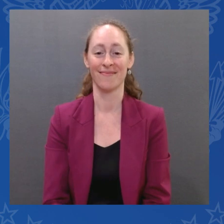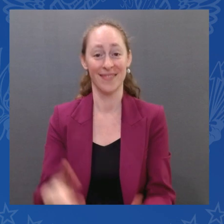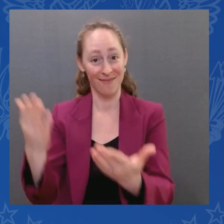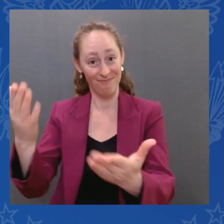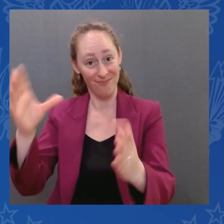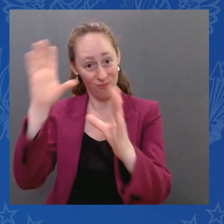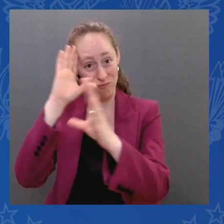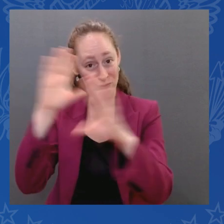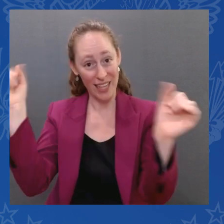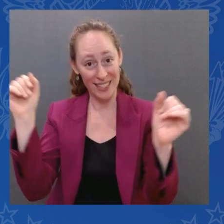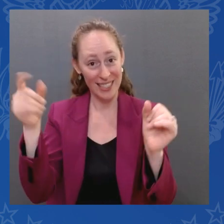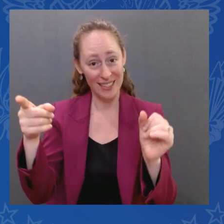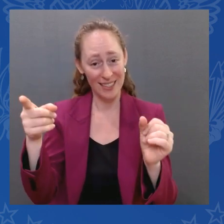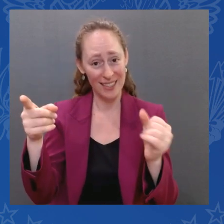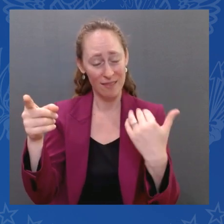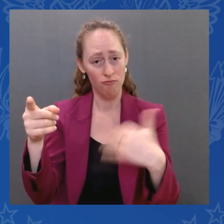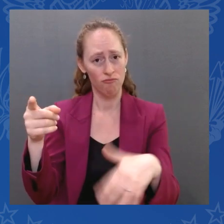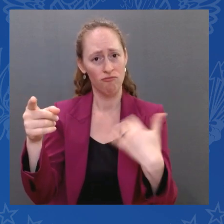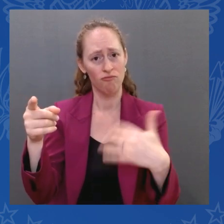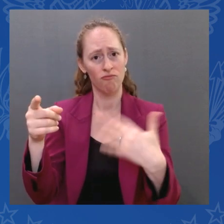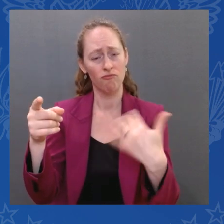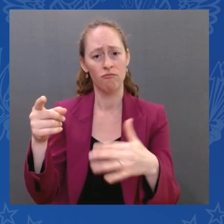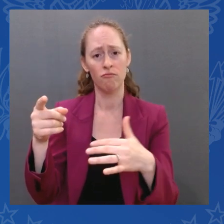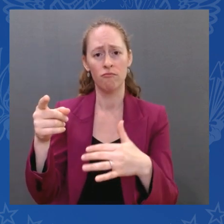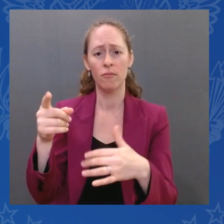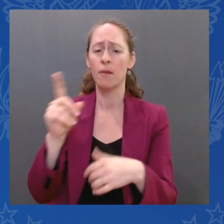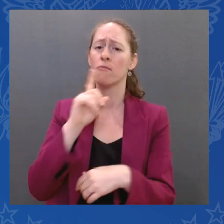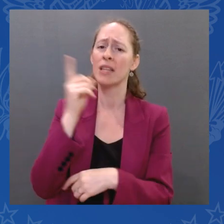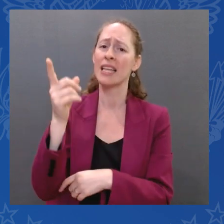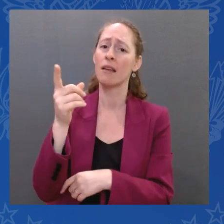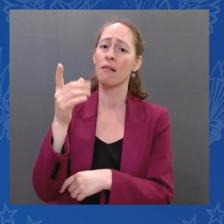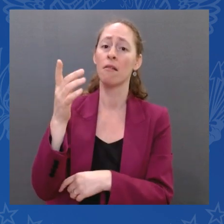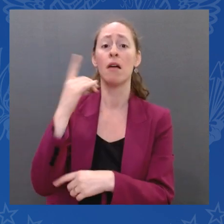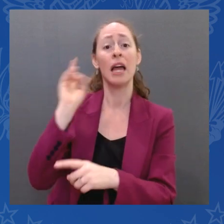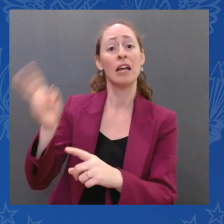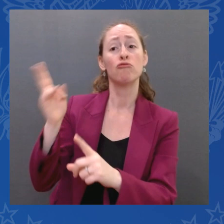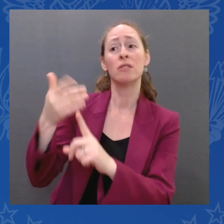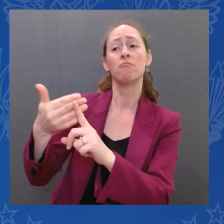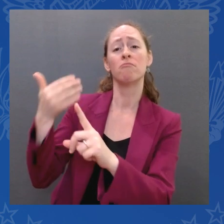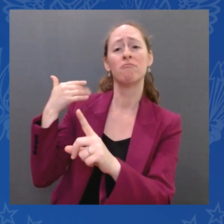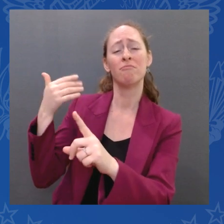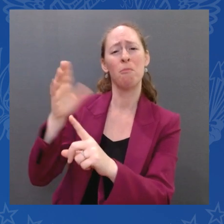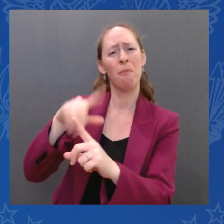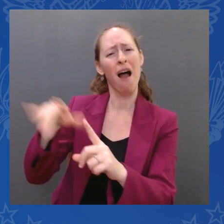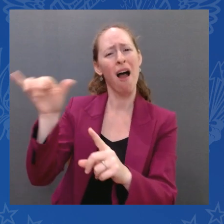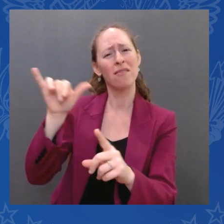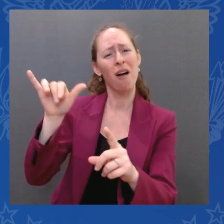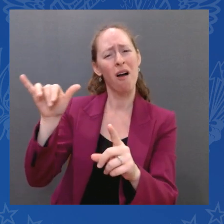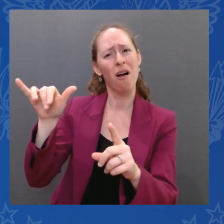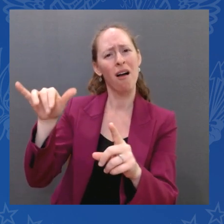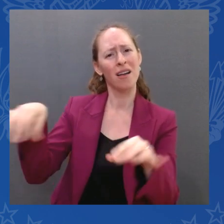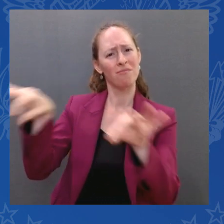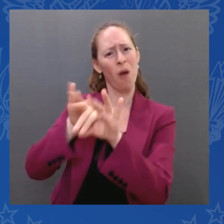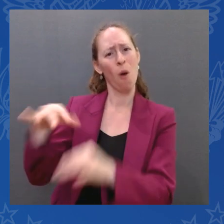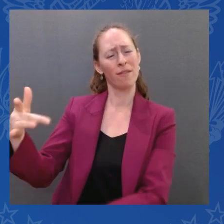It is historic because it expresses the unbreakable bond between our countries,